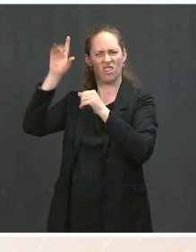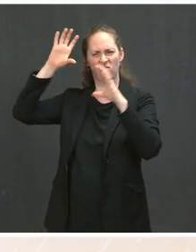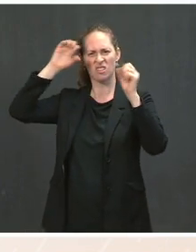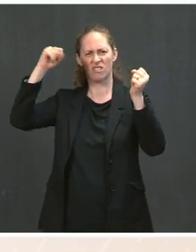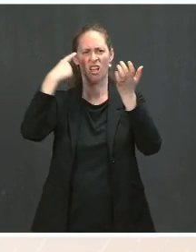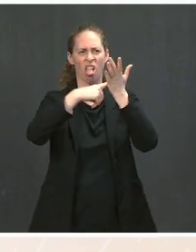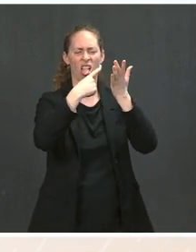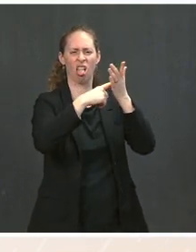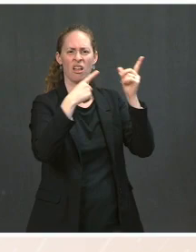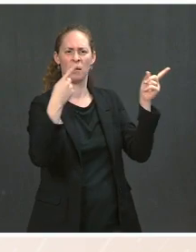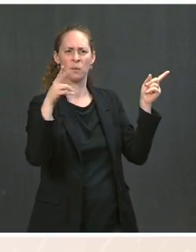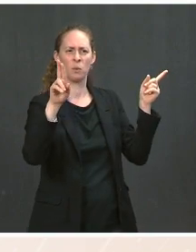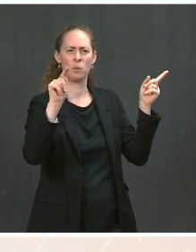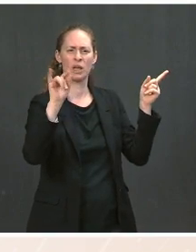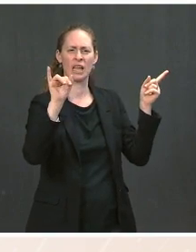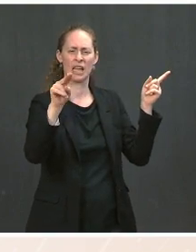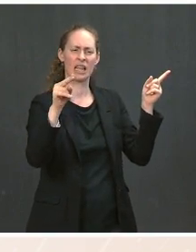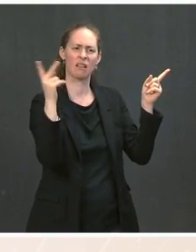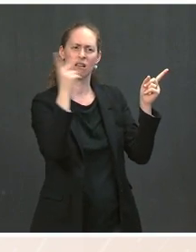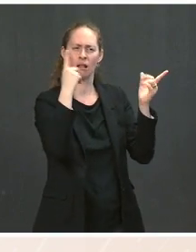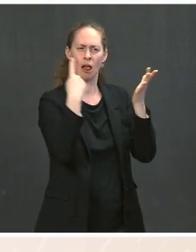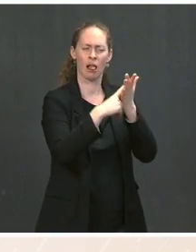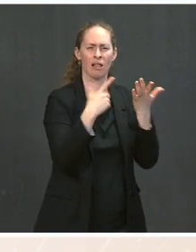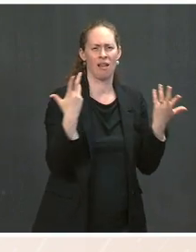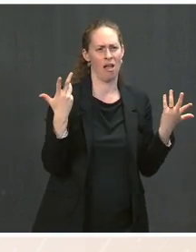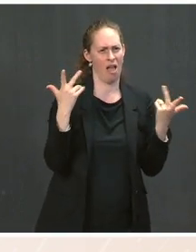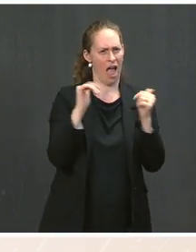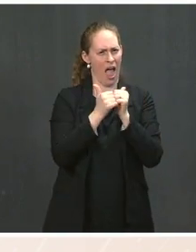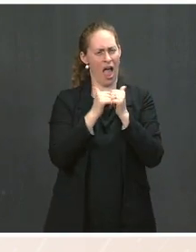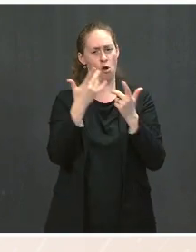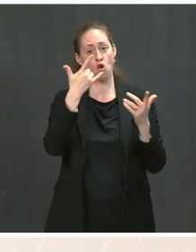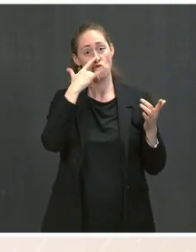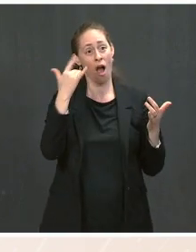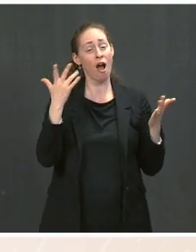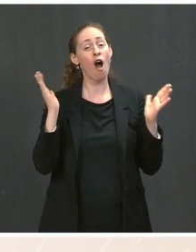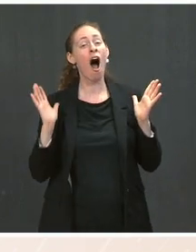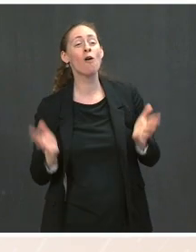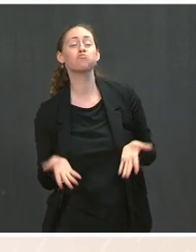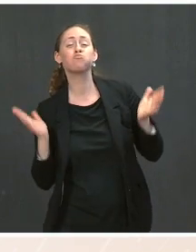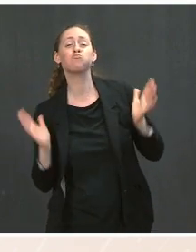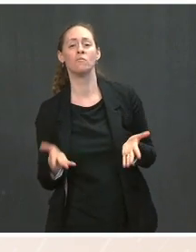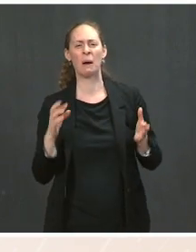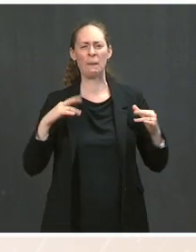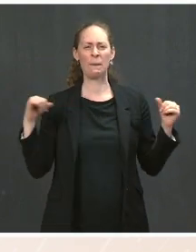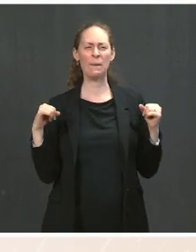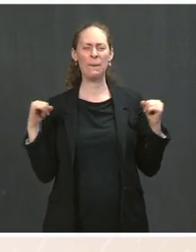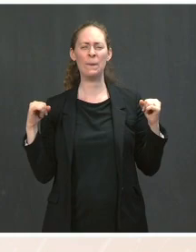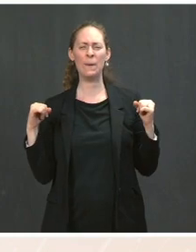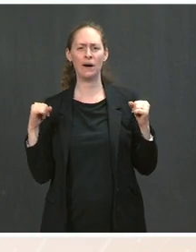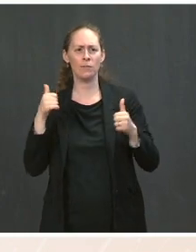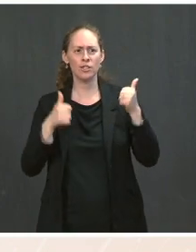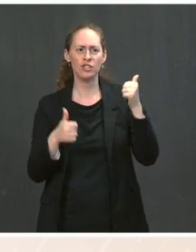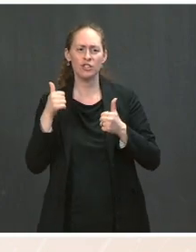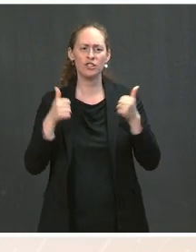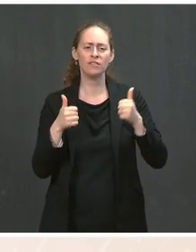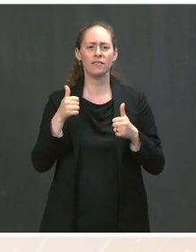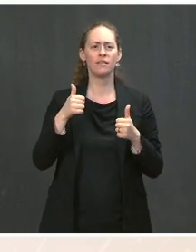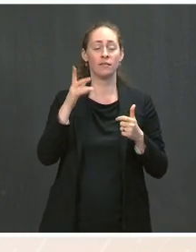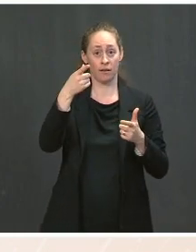How cold or warm was it as a conversation? Ms. Psaki: President Putin's reaction? The Press: Yes. >> Ms. Psaki: I would point you to the Russians to characterize that.